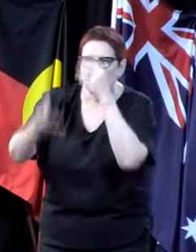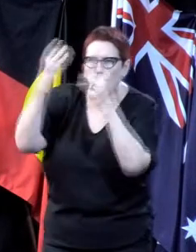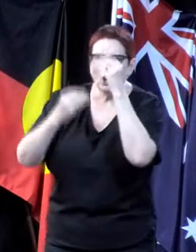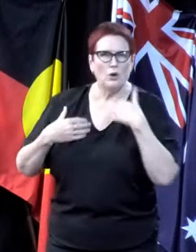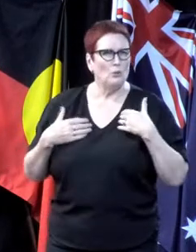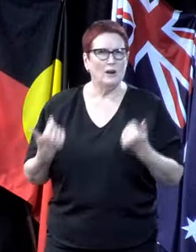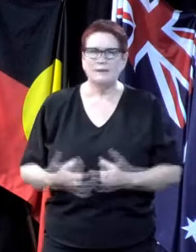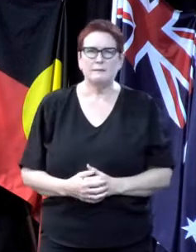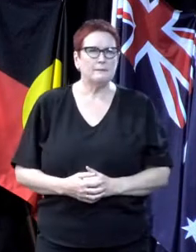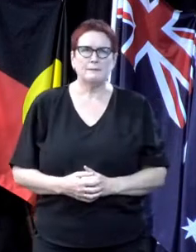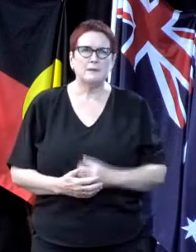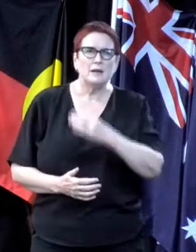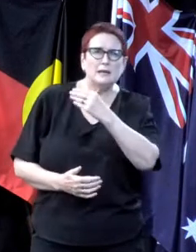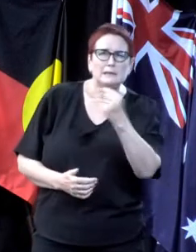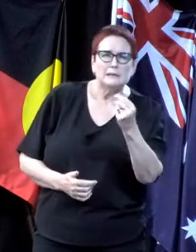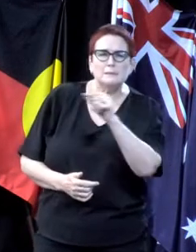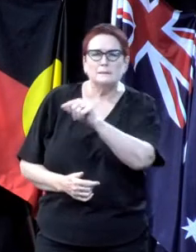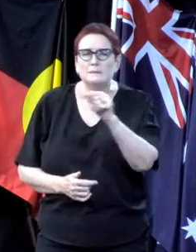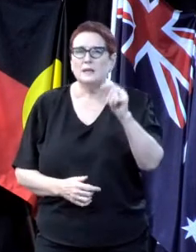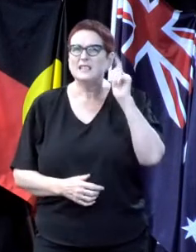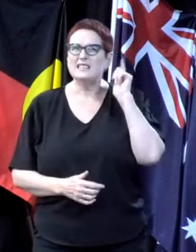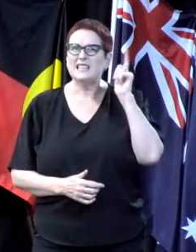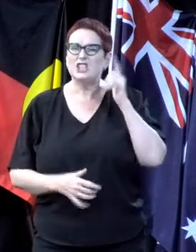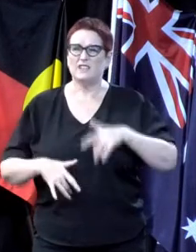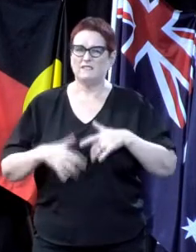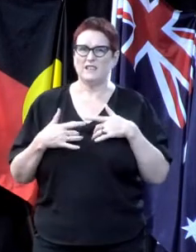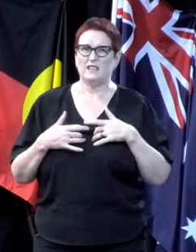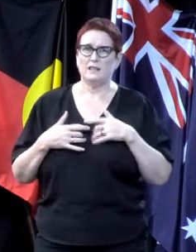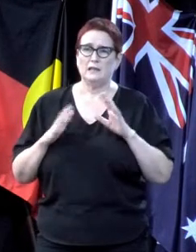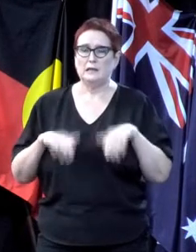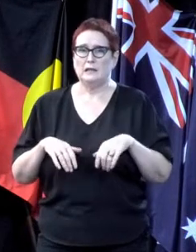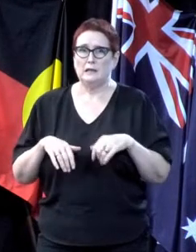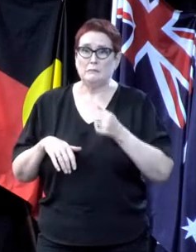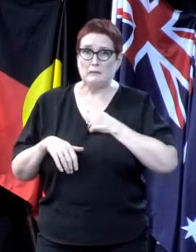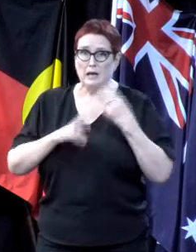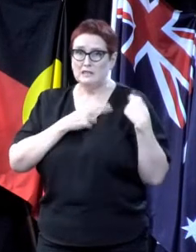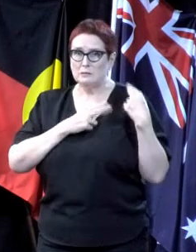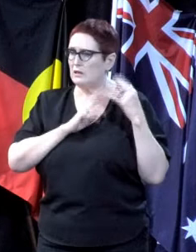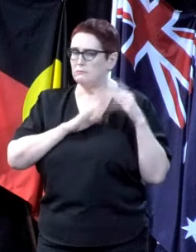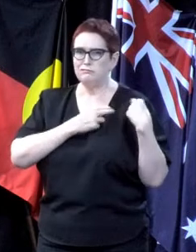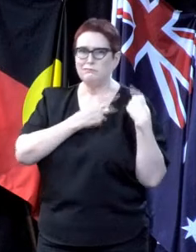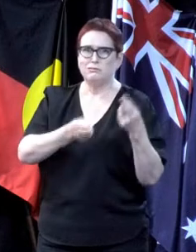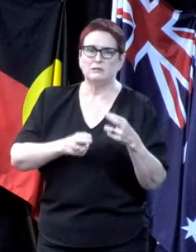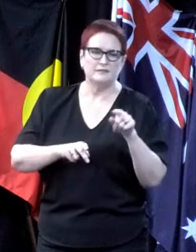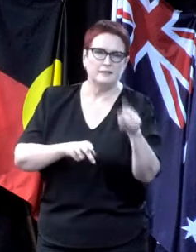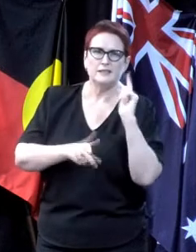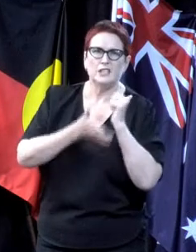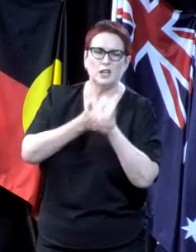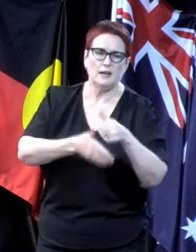and that they defer, I suppose, that responsibility to other adults who may be in the classroom or who may be in the school to come